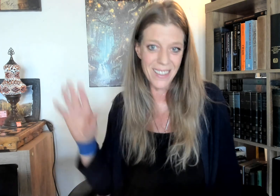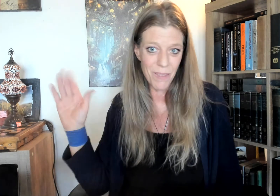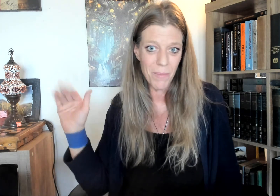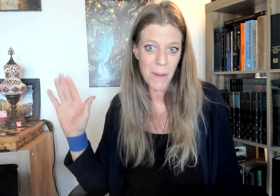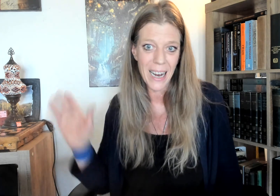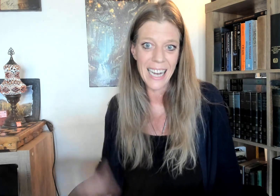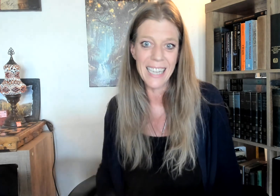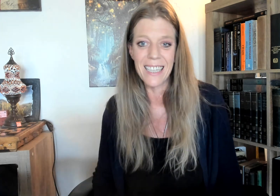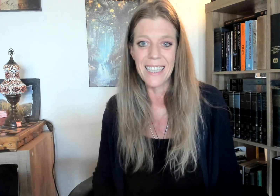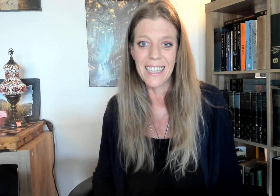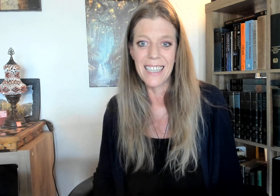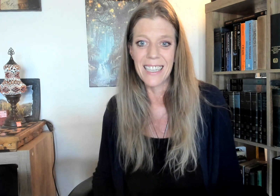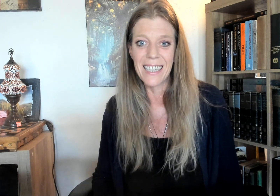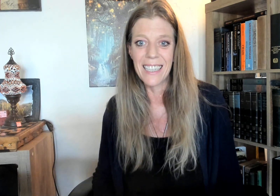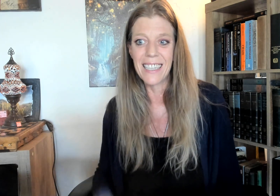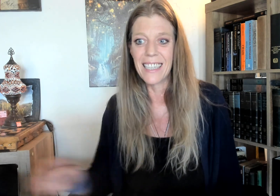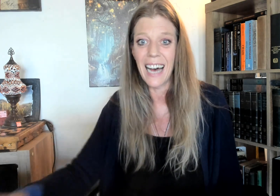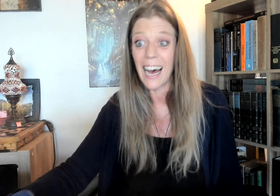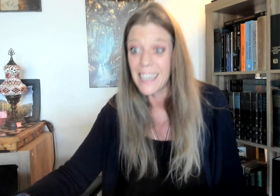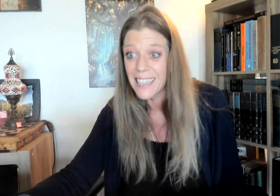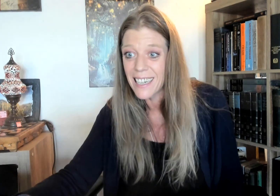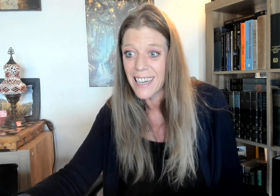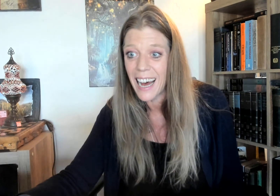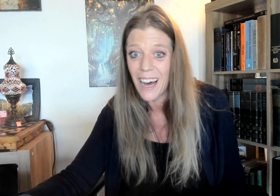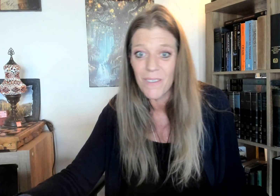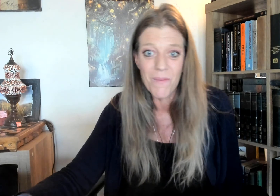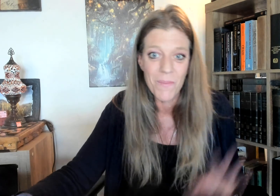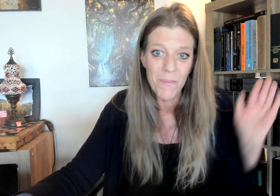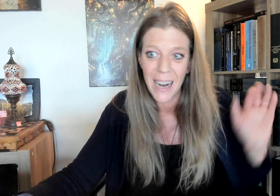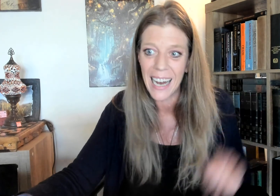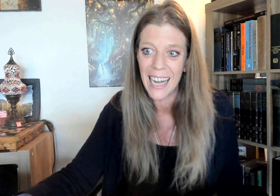Bye-Bye! Ah! Turn it off! Bye!